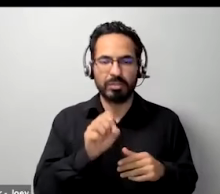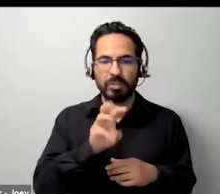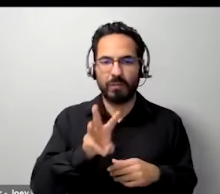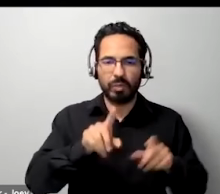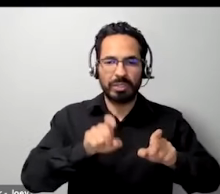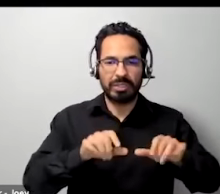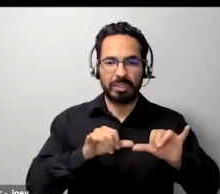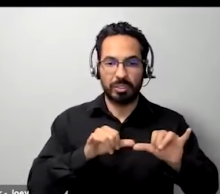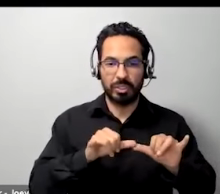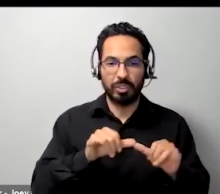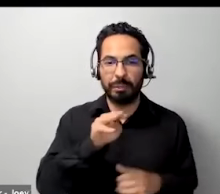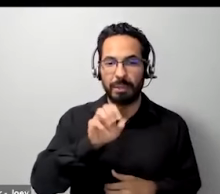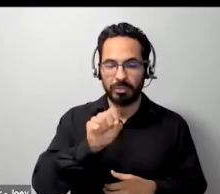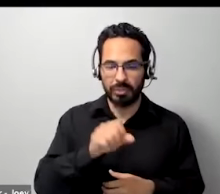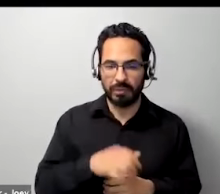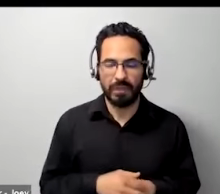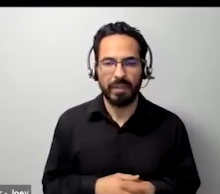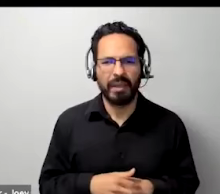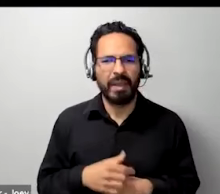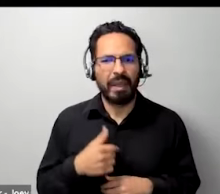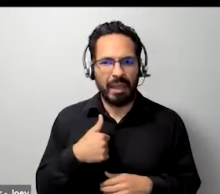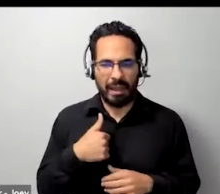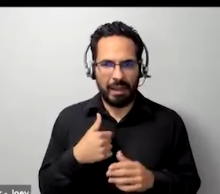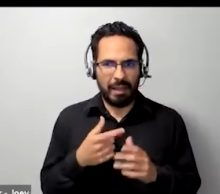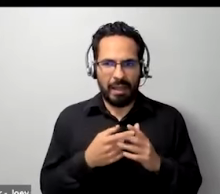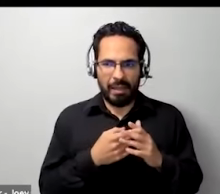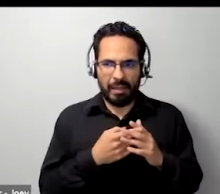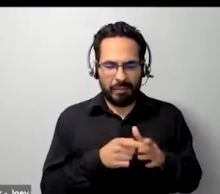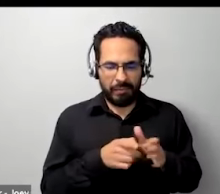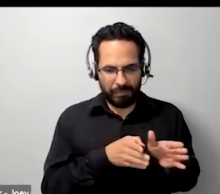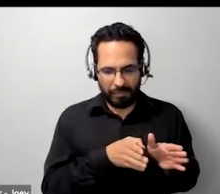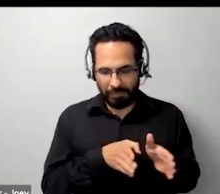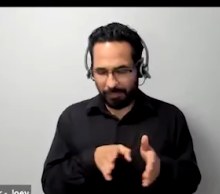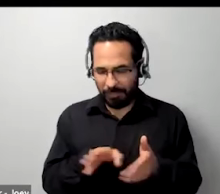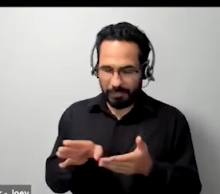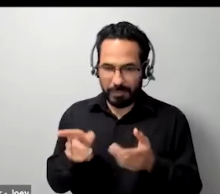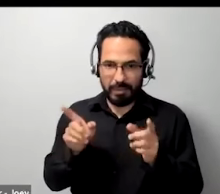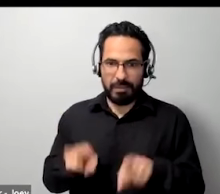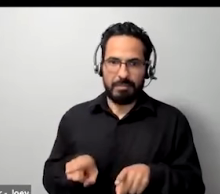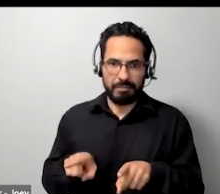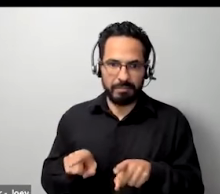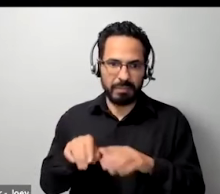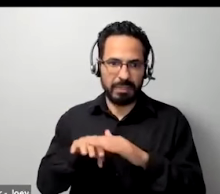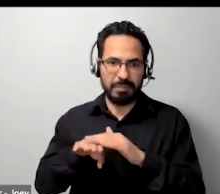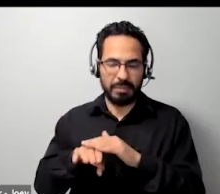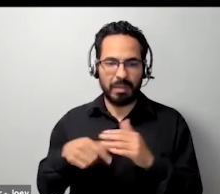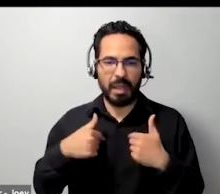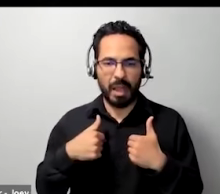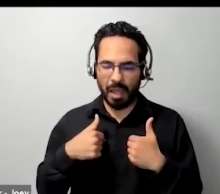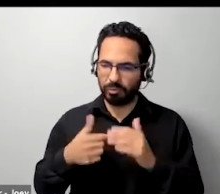and sort of fell into accessibility. I was doing our international products,